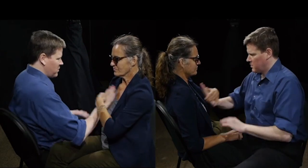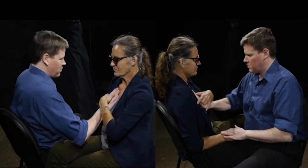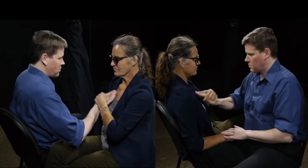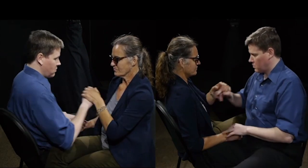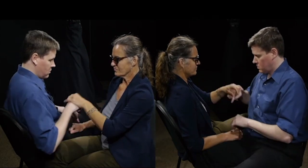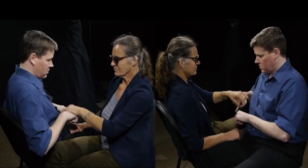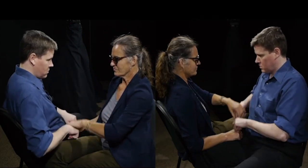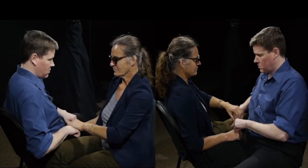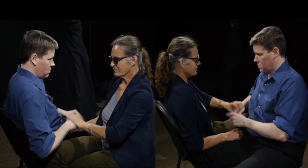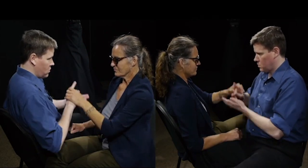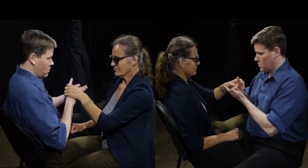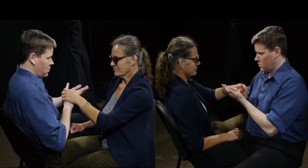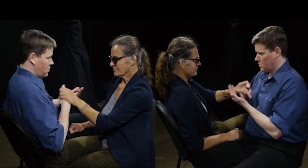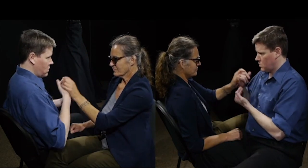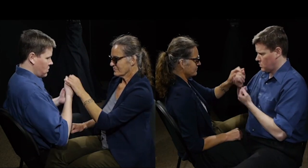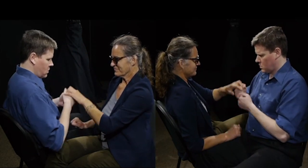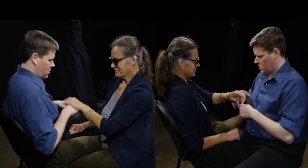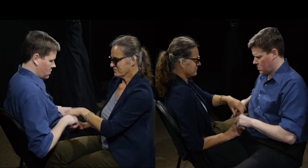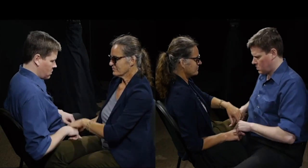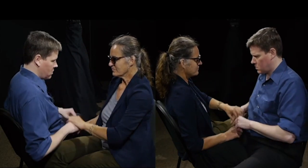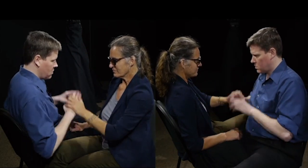to what the research on Protactile language has shown.